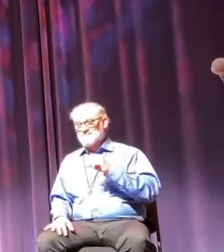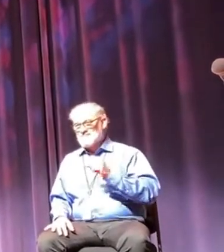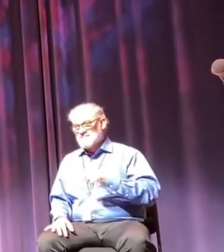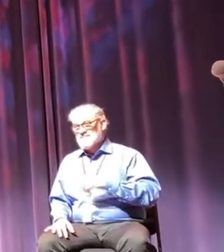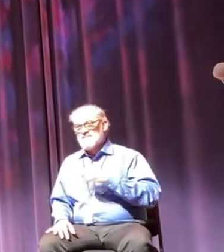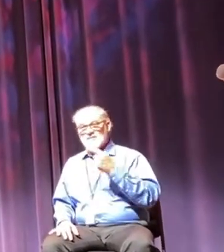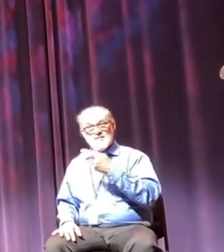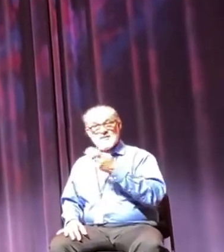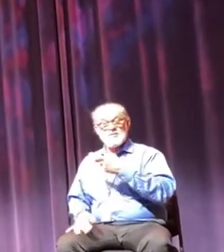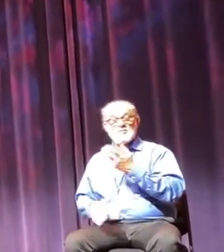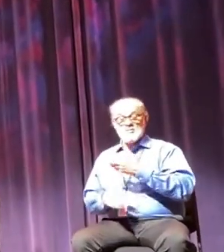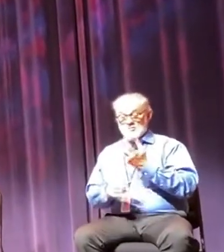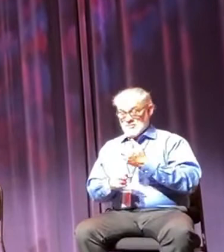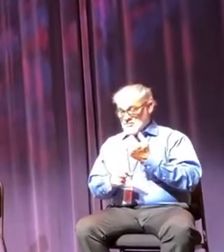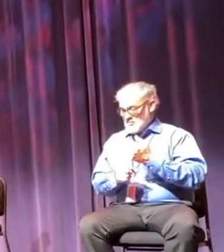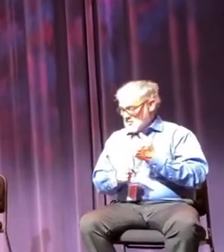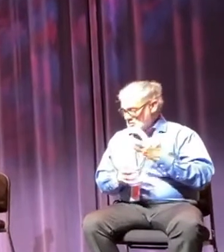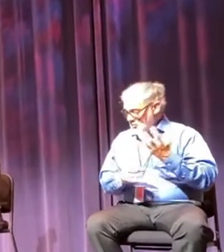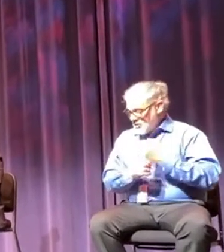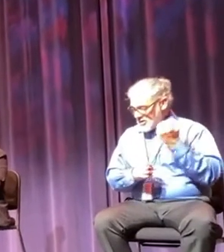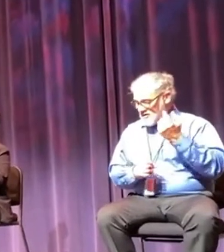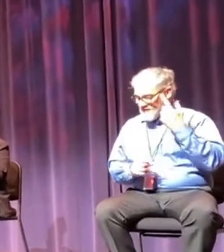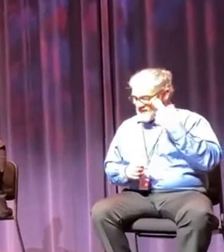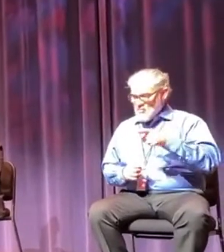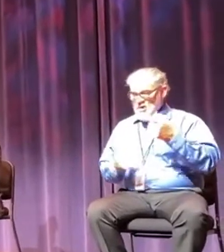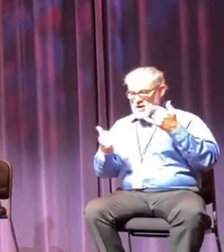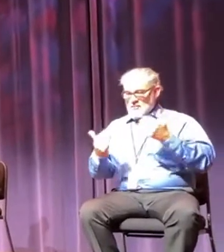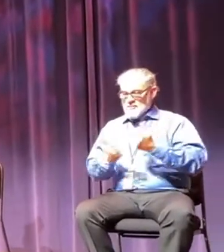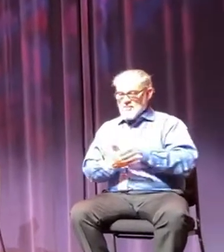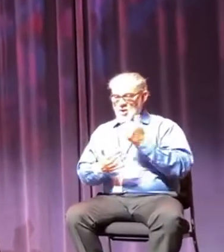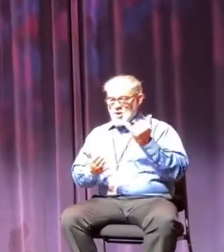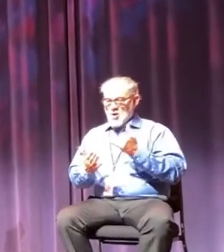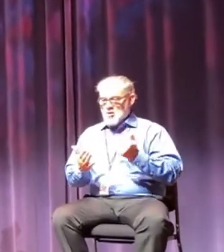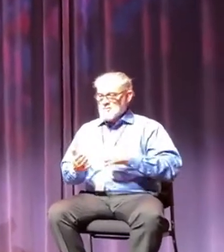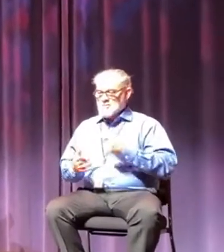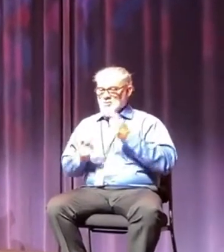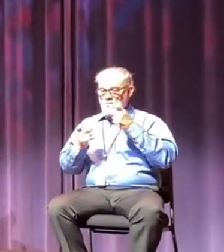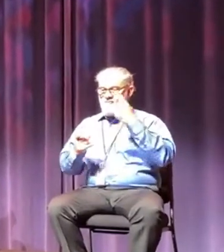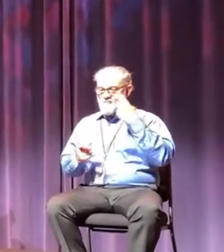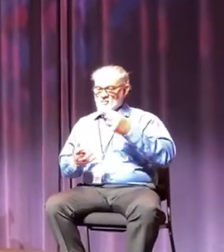They're the winner of the 2022 Foundation for Contemporary Arts Cy Twombly Award for Poetry.